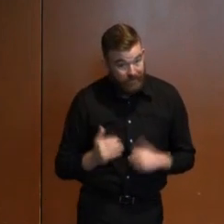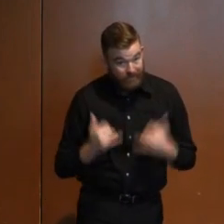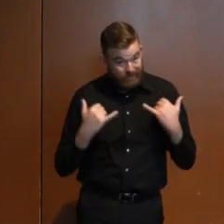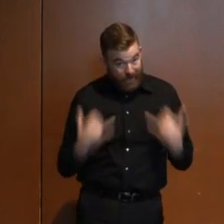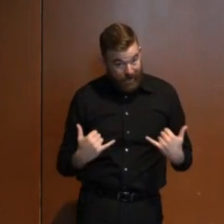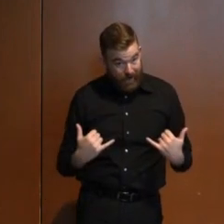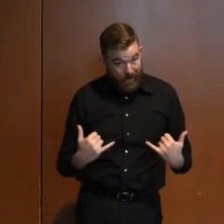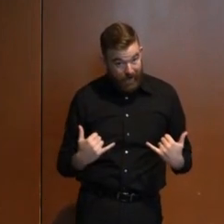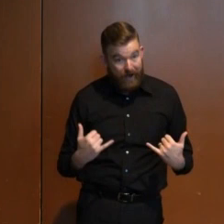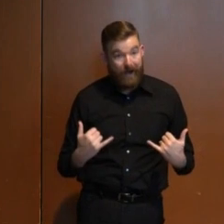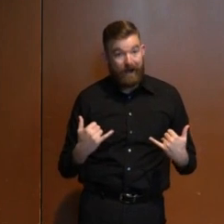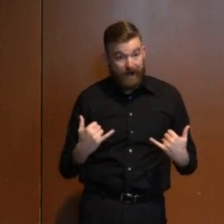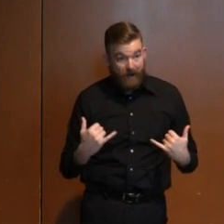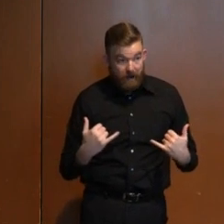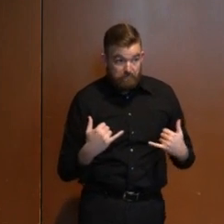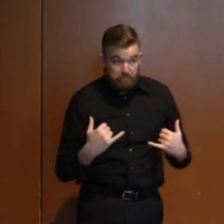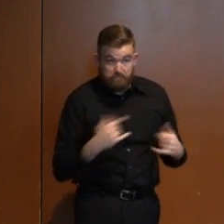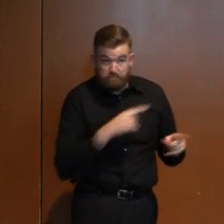GIVEN THE CURRENT TRAJECTORY